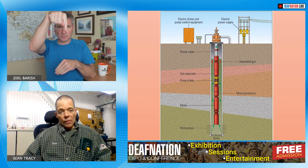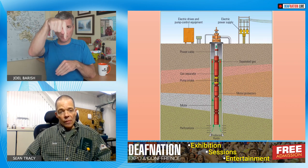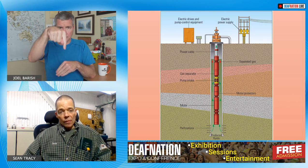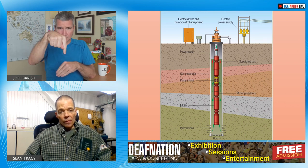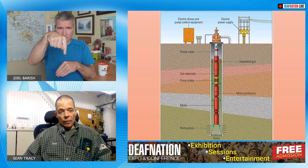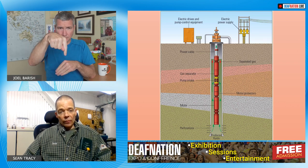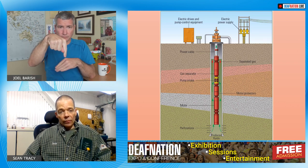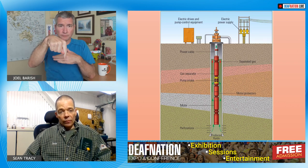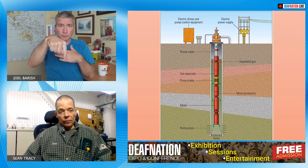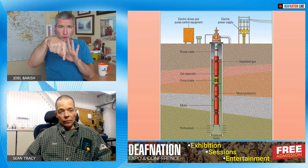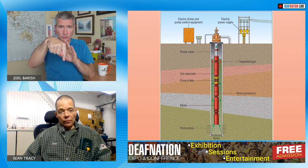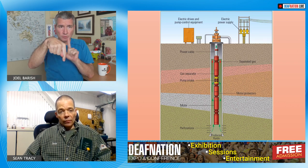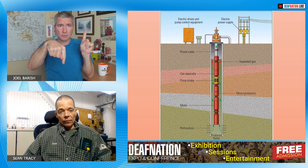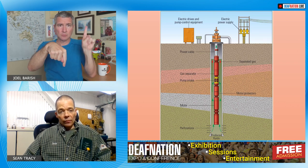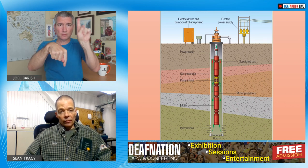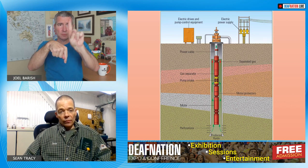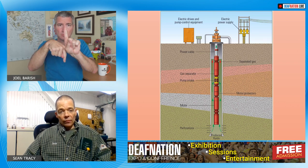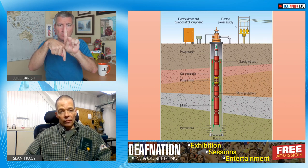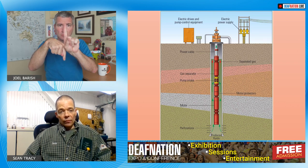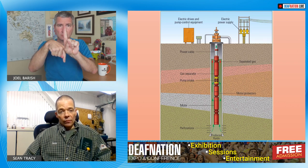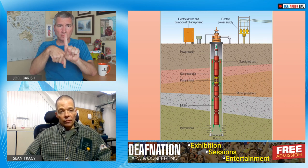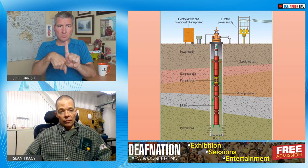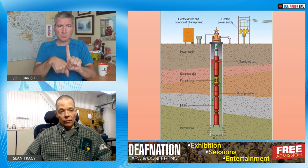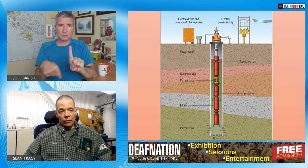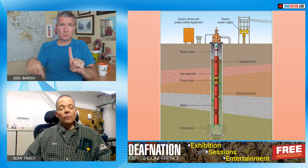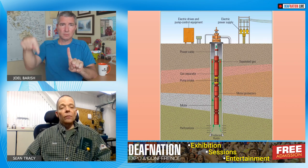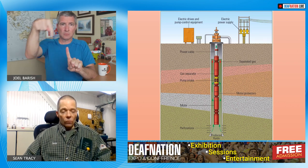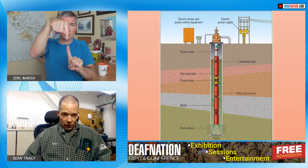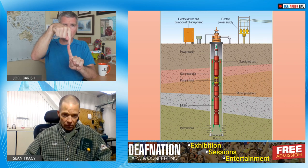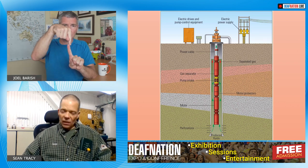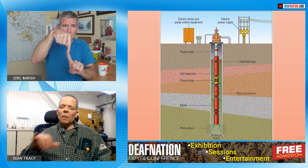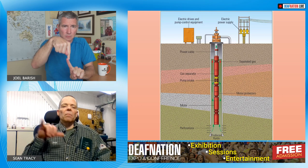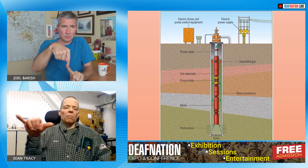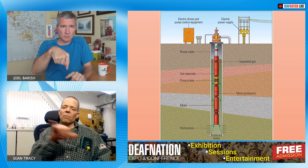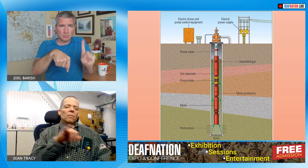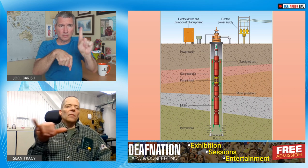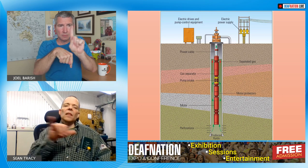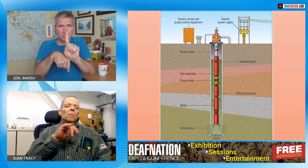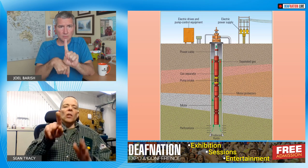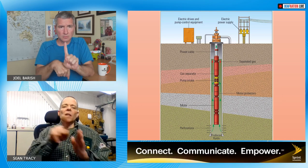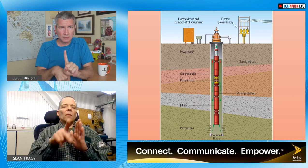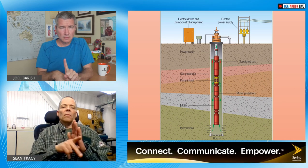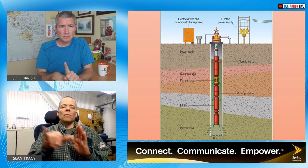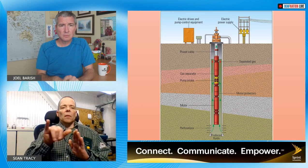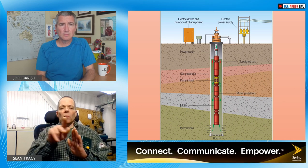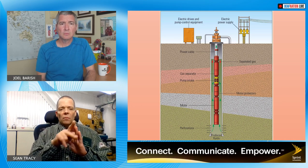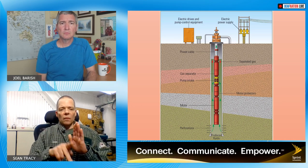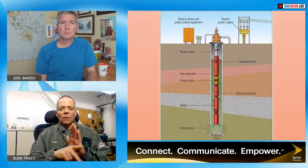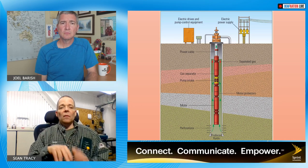as you drill, the pump follows it like in the picture? Yes, it's the same principle.